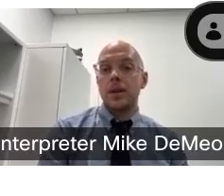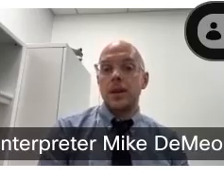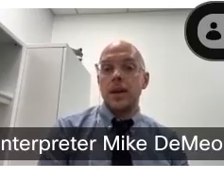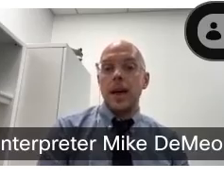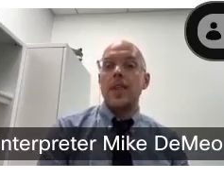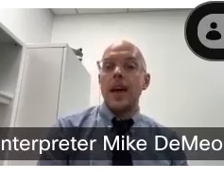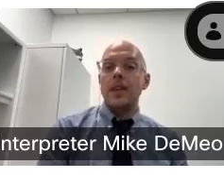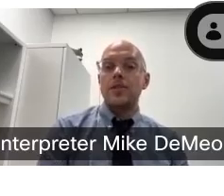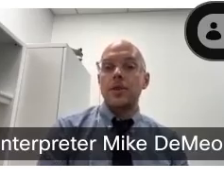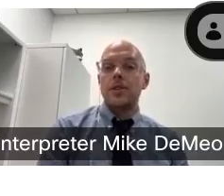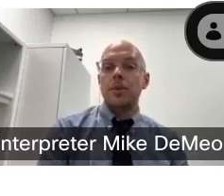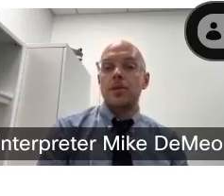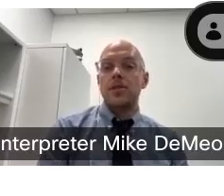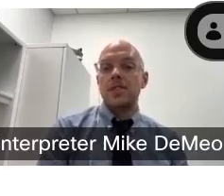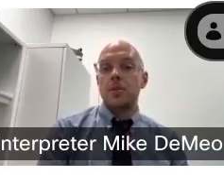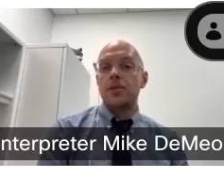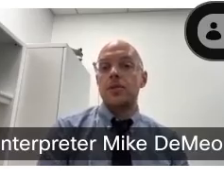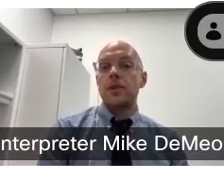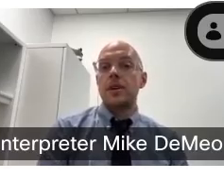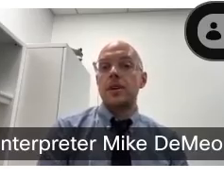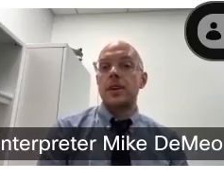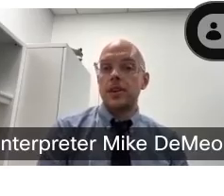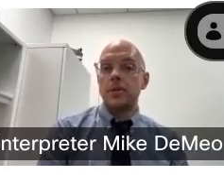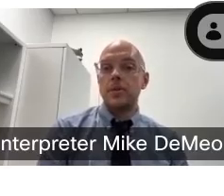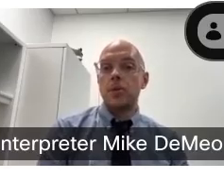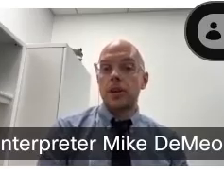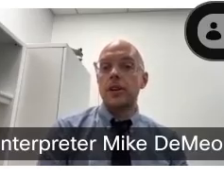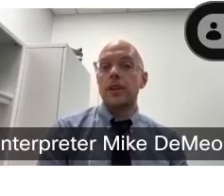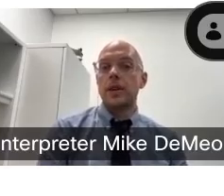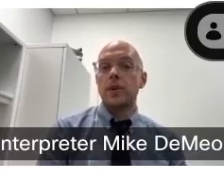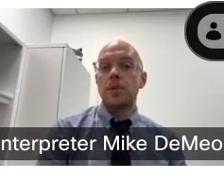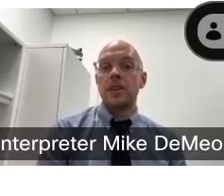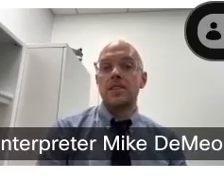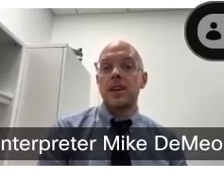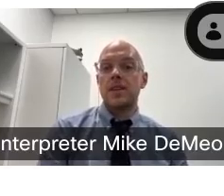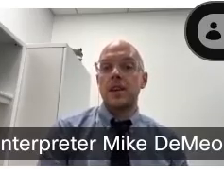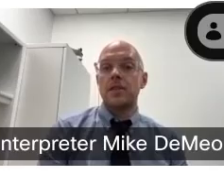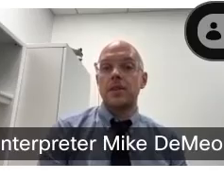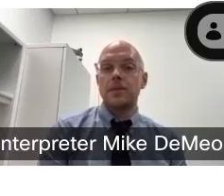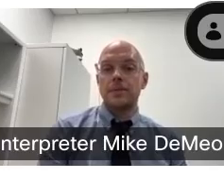And that ensures that a person is able to hear more clearly what's being said on the telephone.